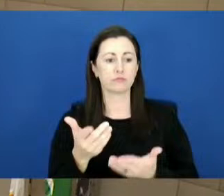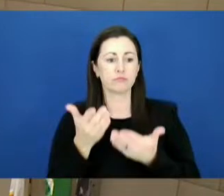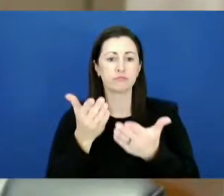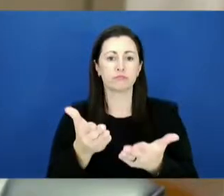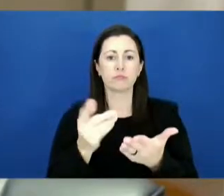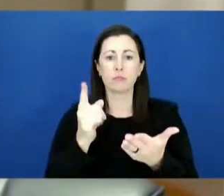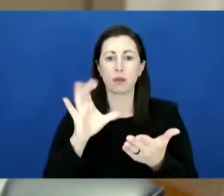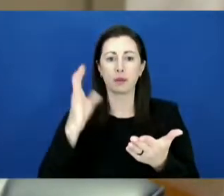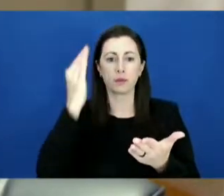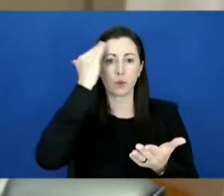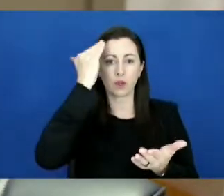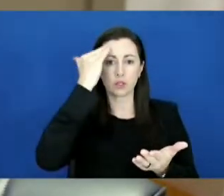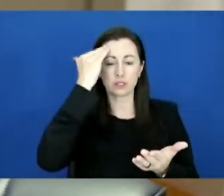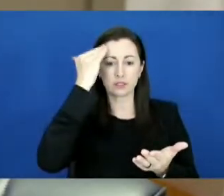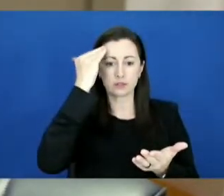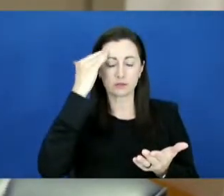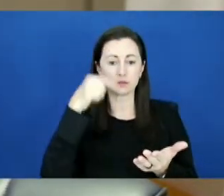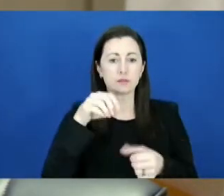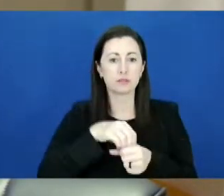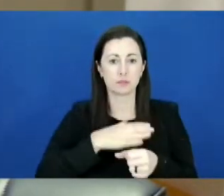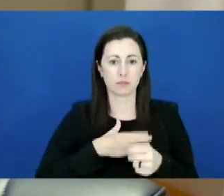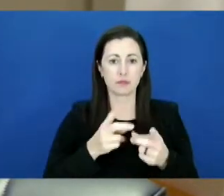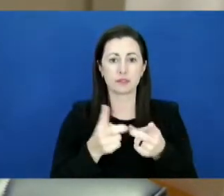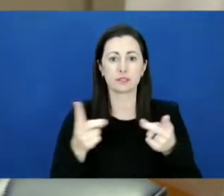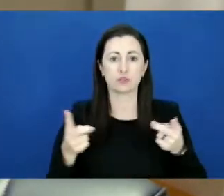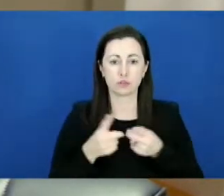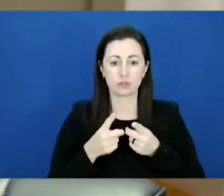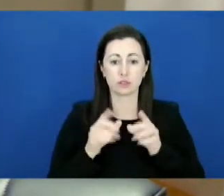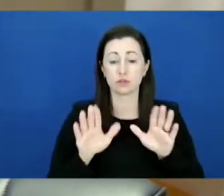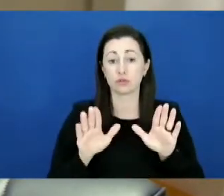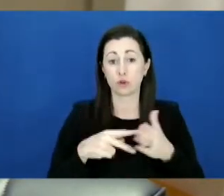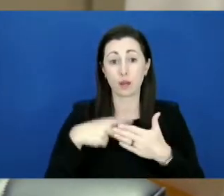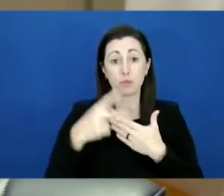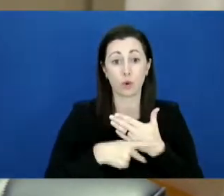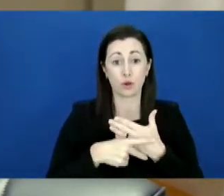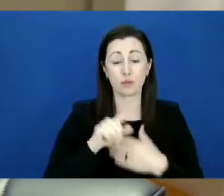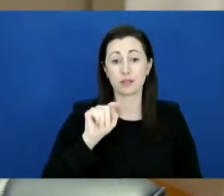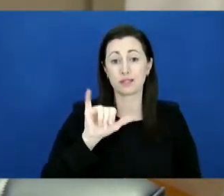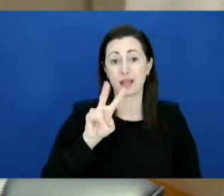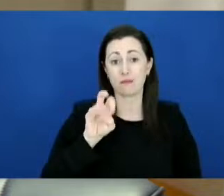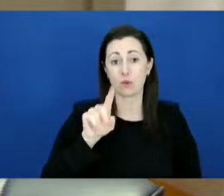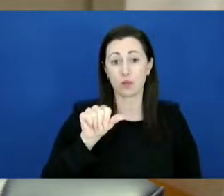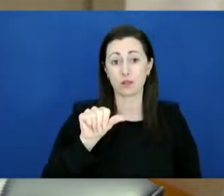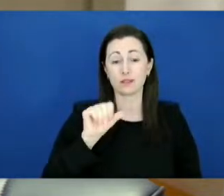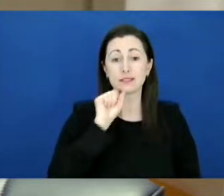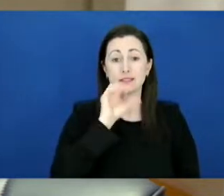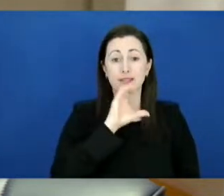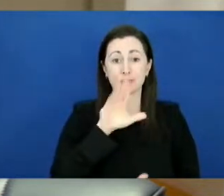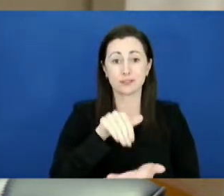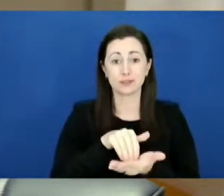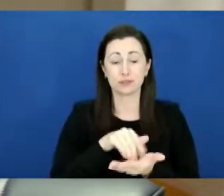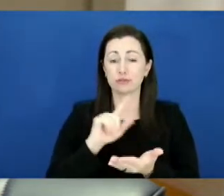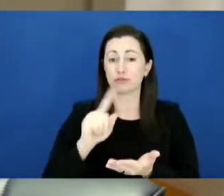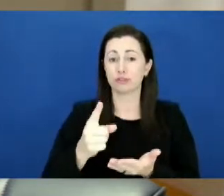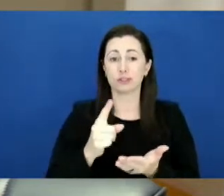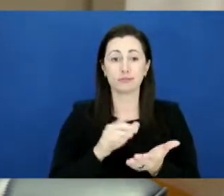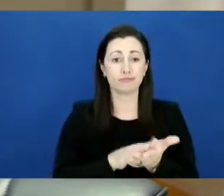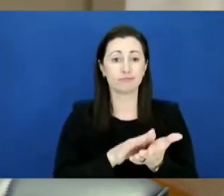MEIER, START WITH YOU. I WANTED TO BRING THIS ABOUT FOR PUBLIC AWARENESS.